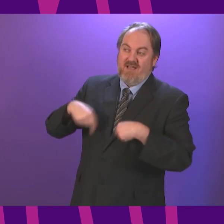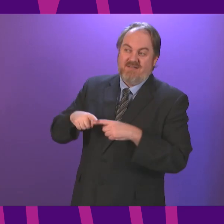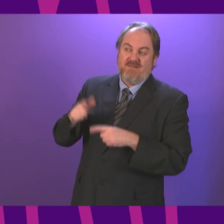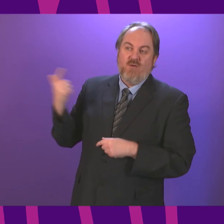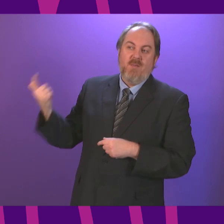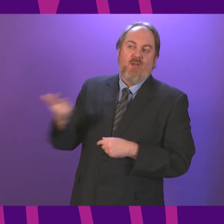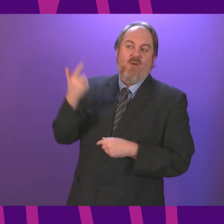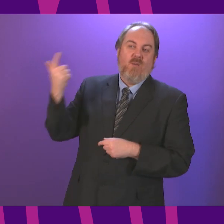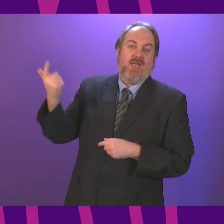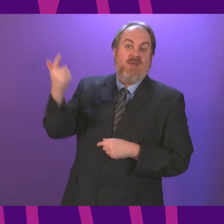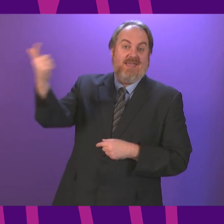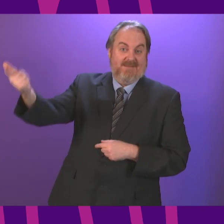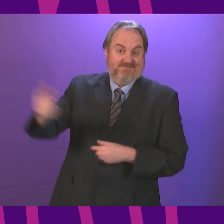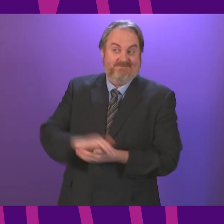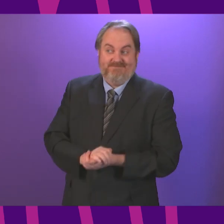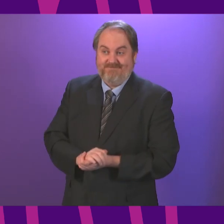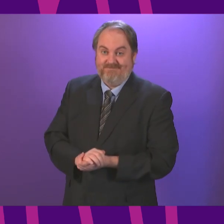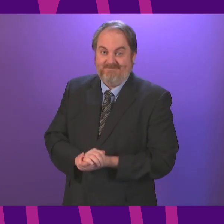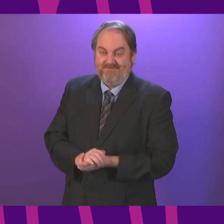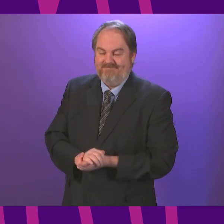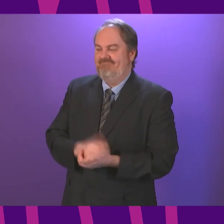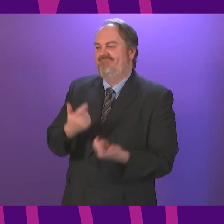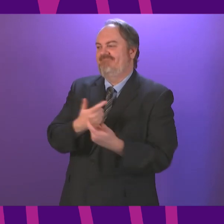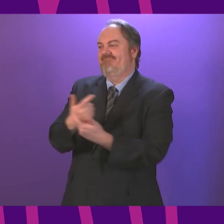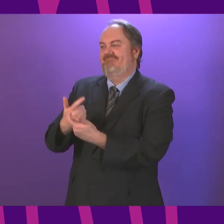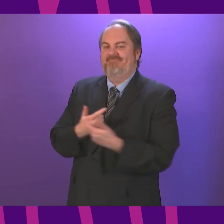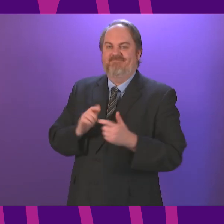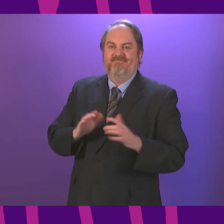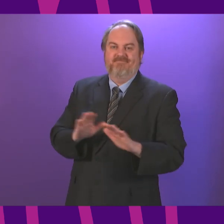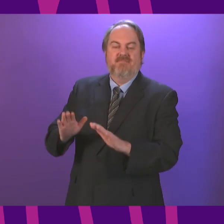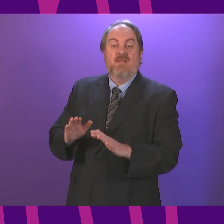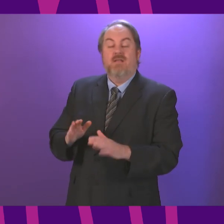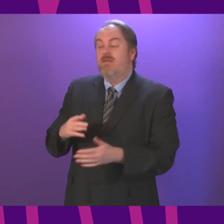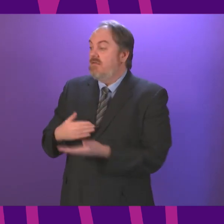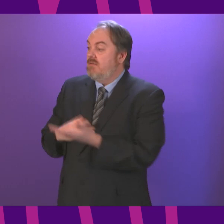Ruth Davidson: Nicola Sturgeon described closing the attainment